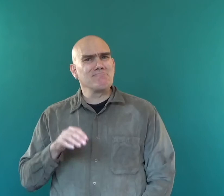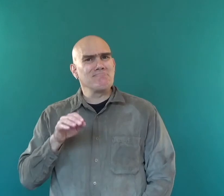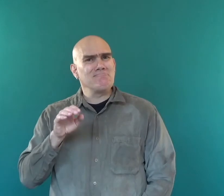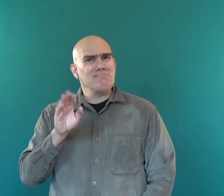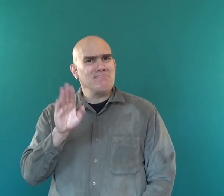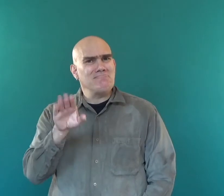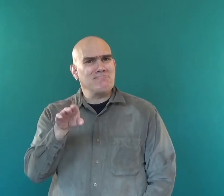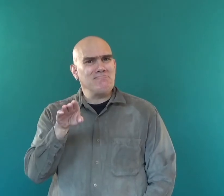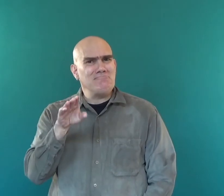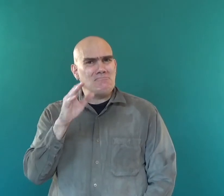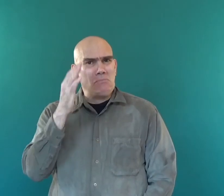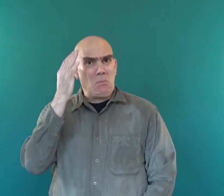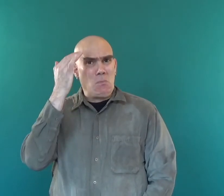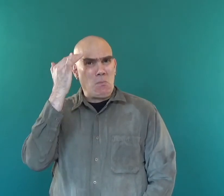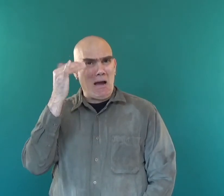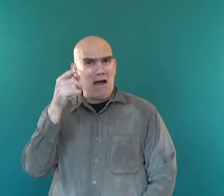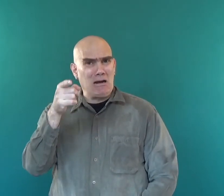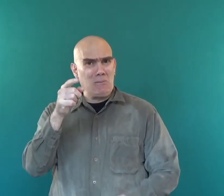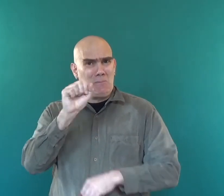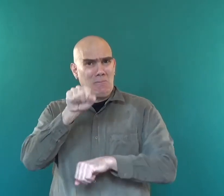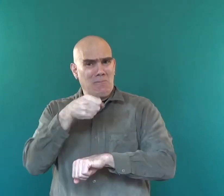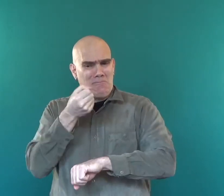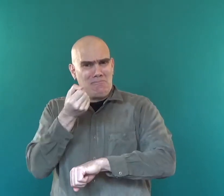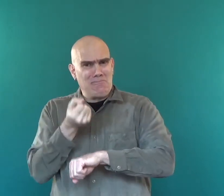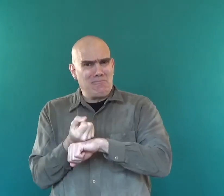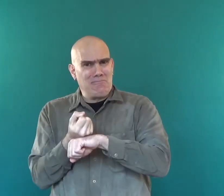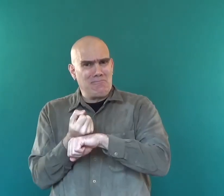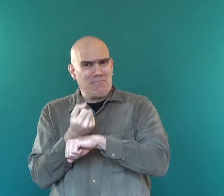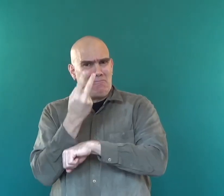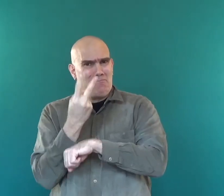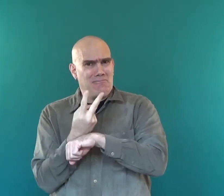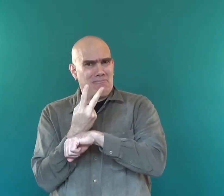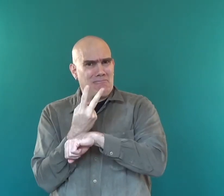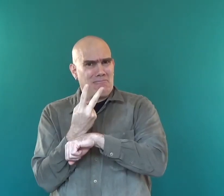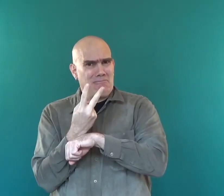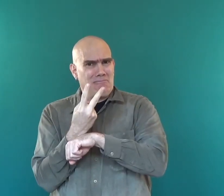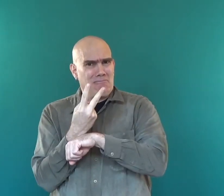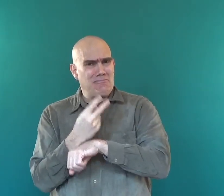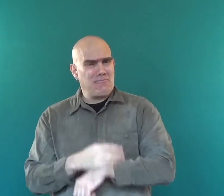"Why are you standing on your head?" asked Frog.